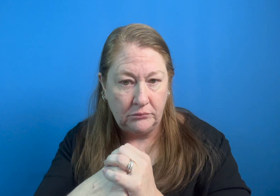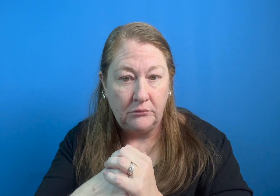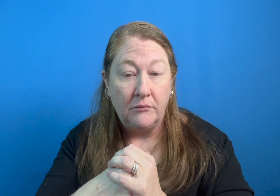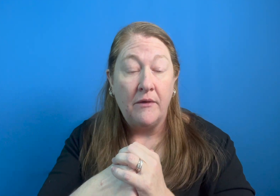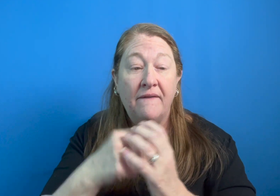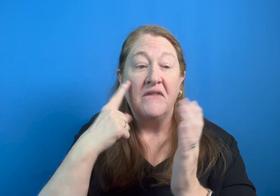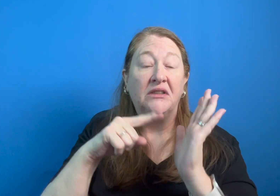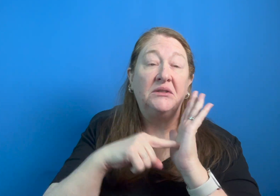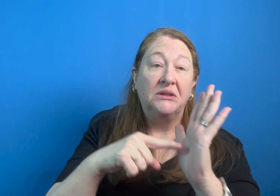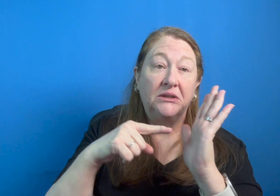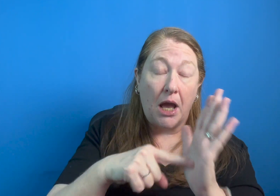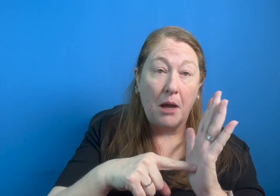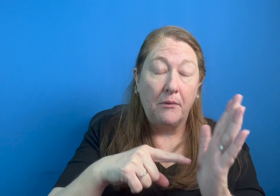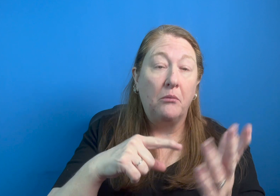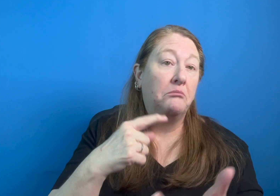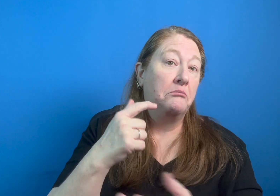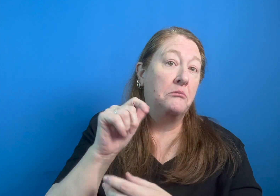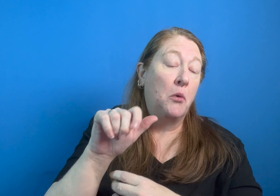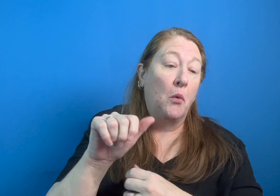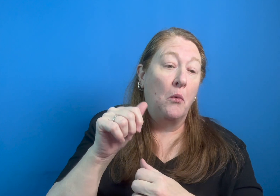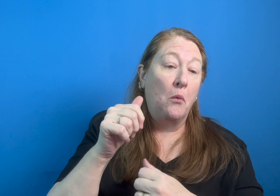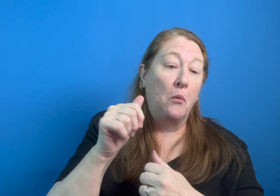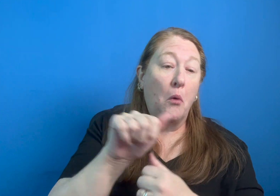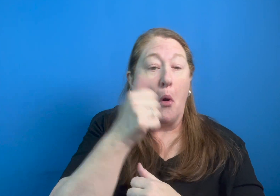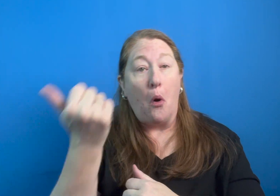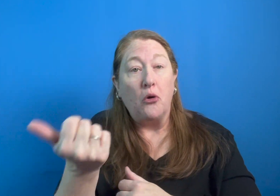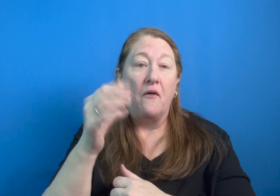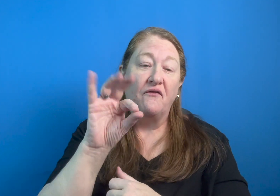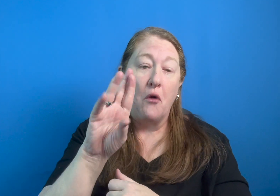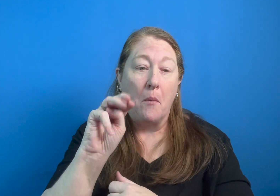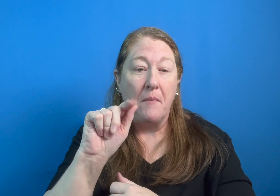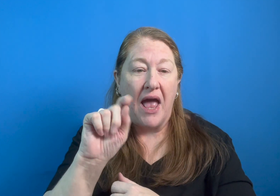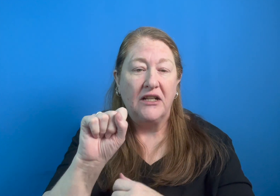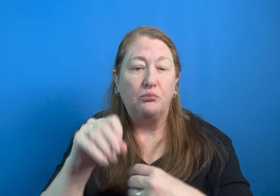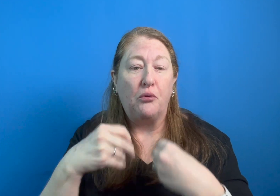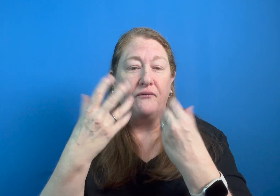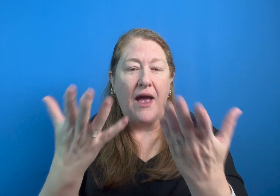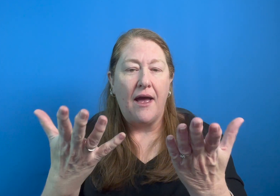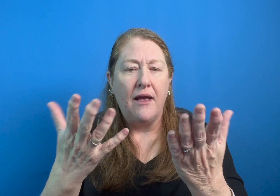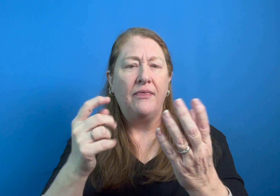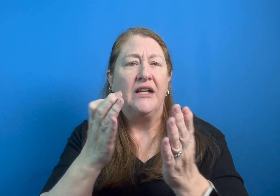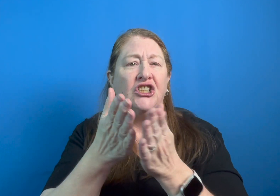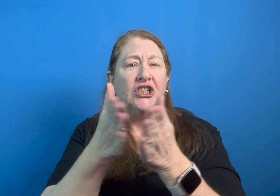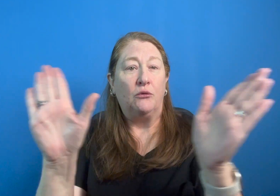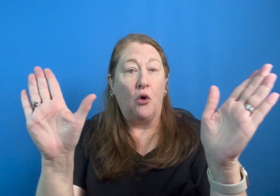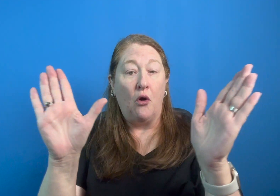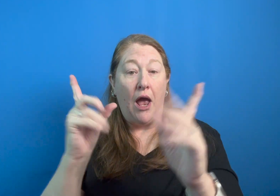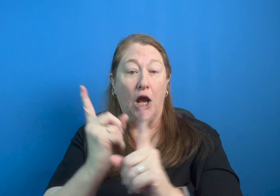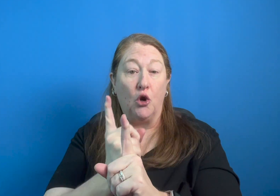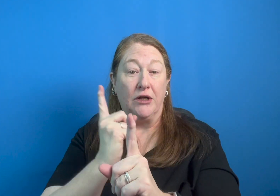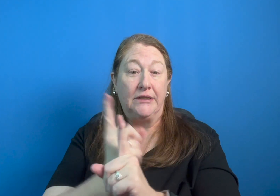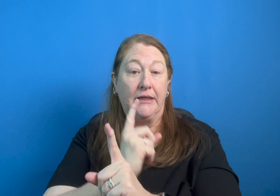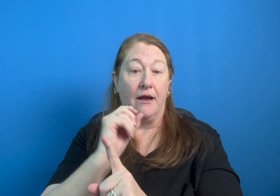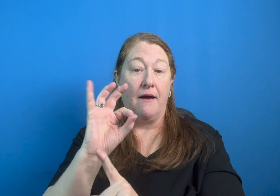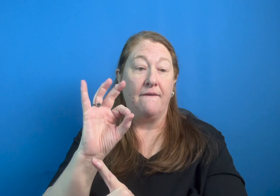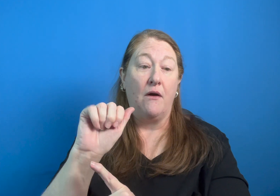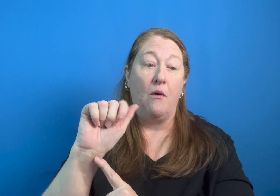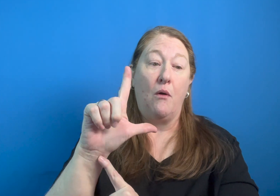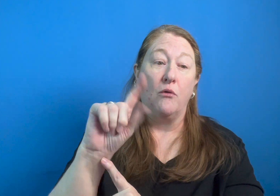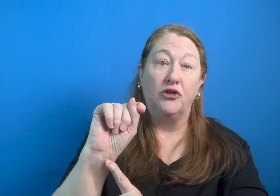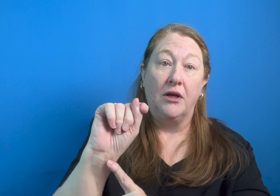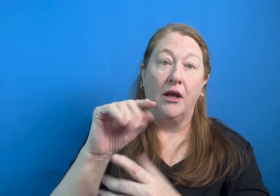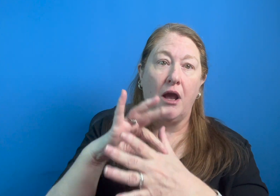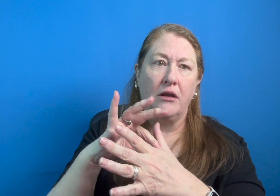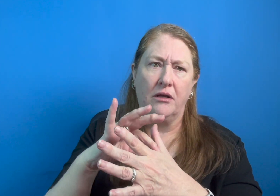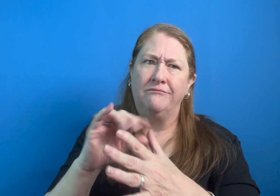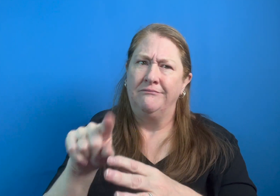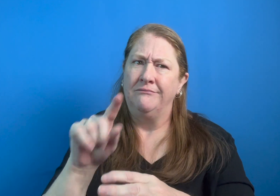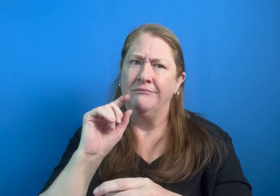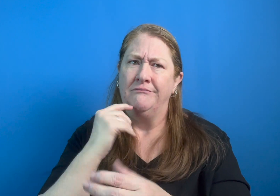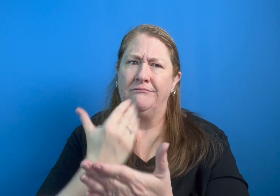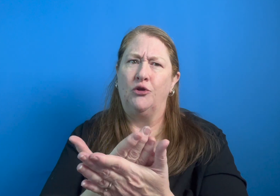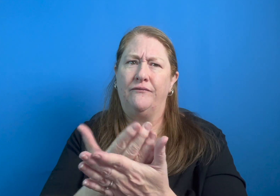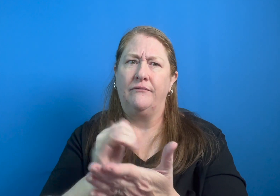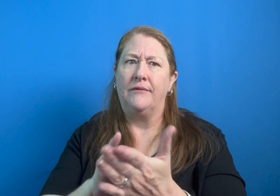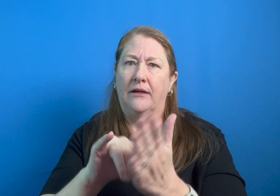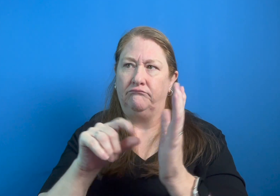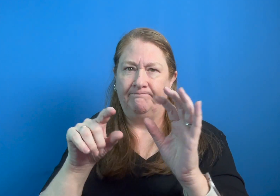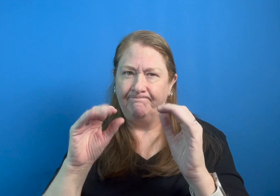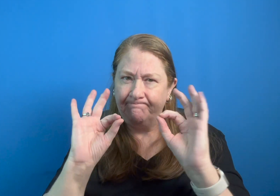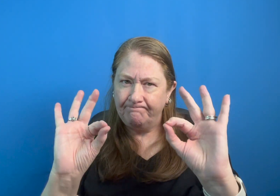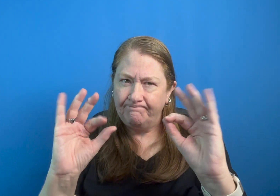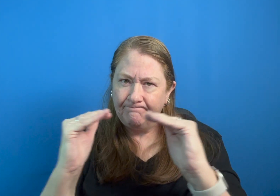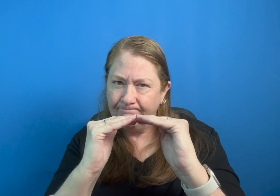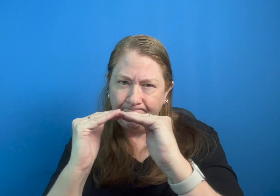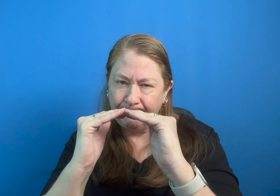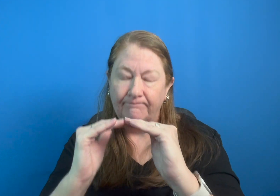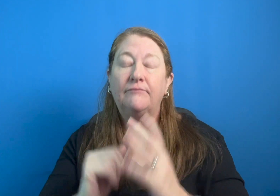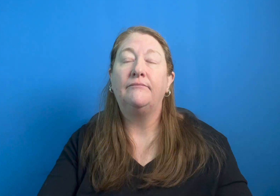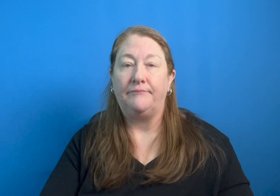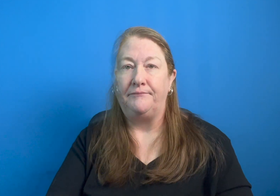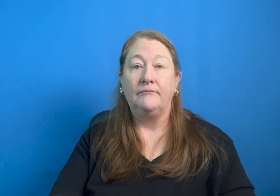In instances in which alternative formats are provided, the general accuracy of the alternative content is verified.